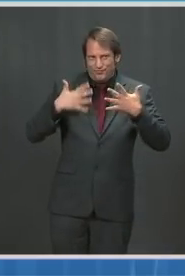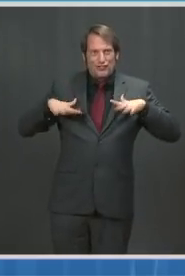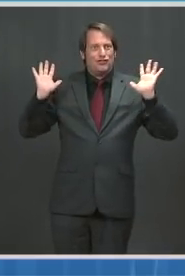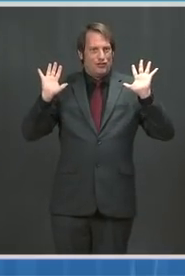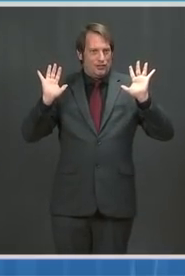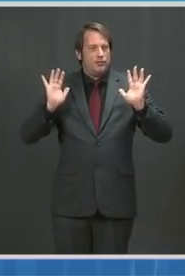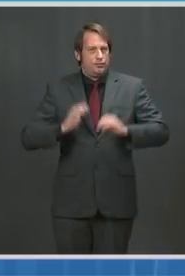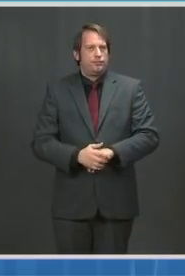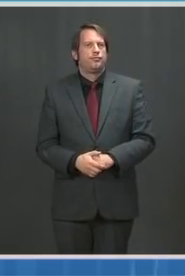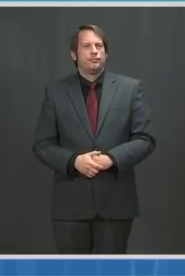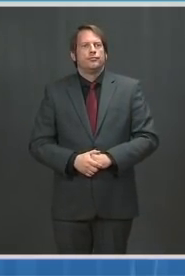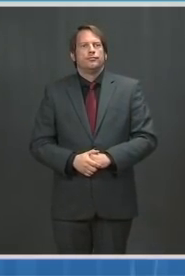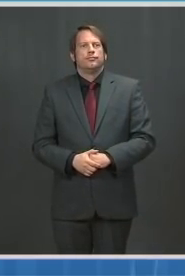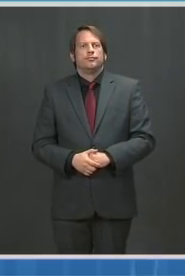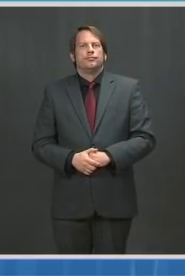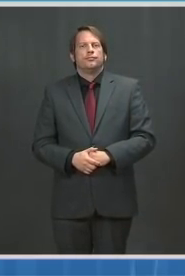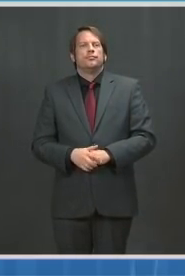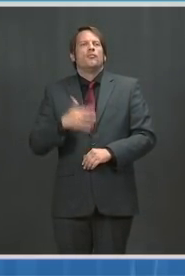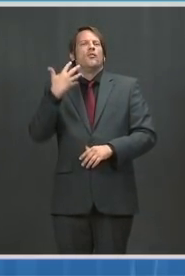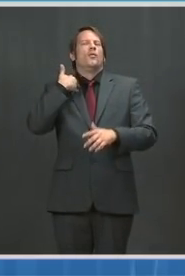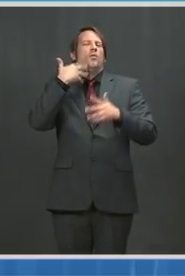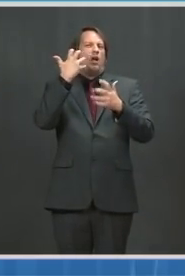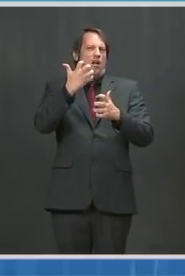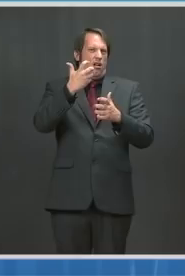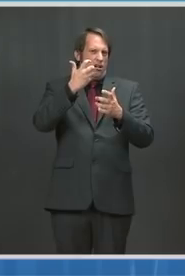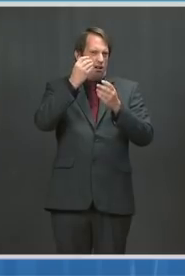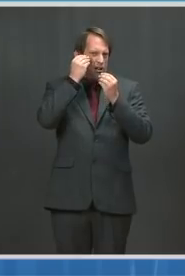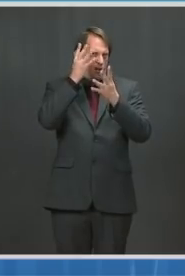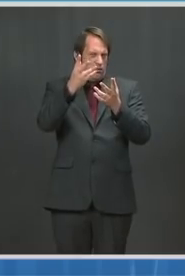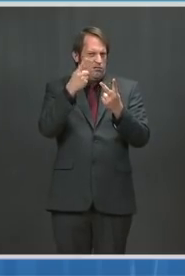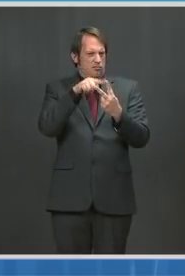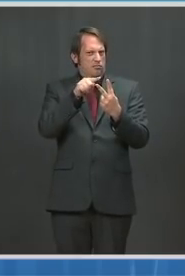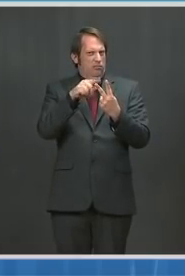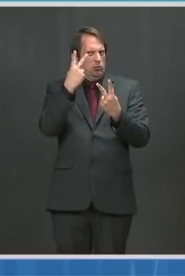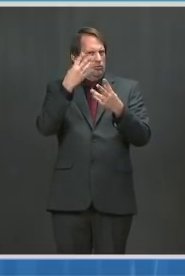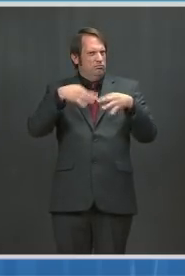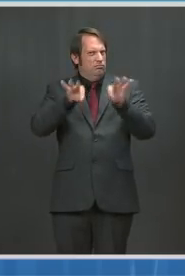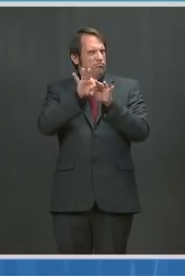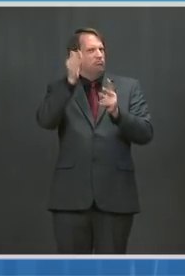the two important truths of this moment: There is still reason for us to be concerned